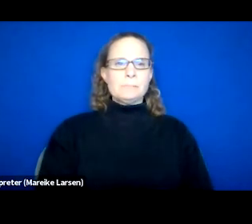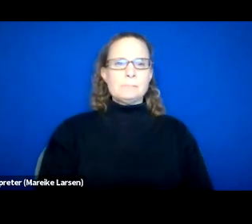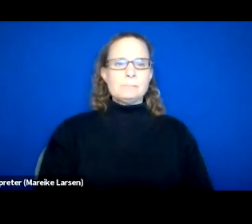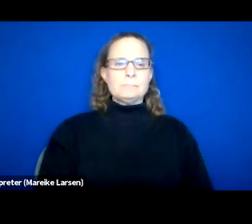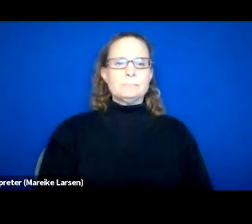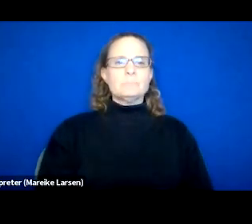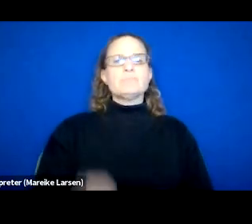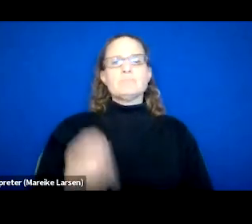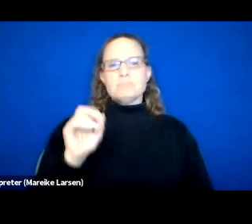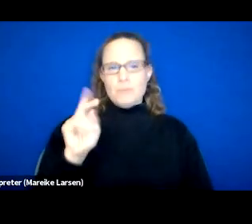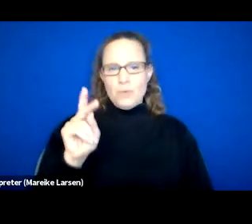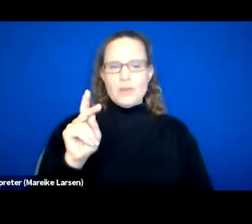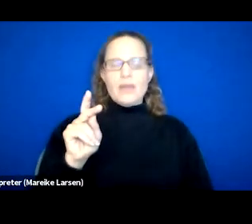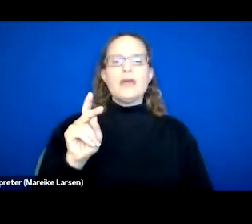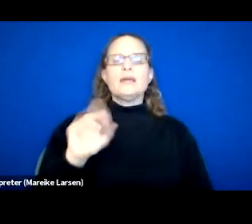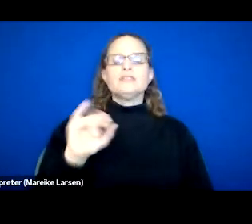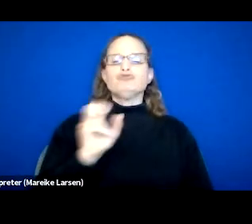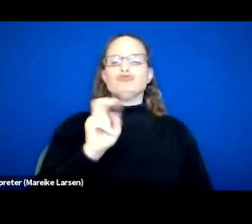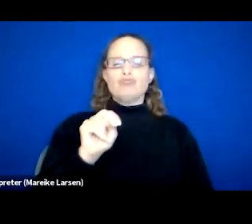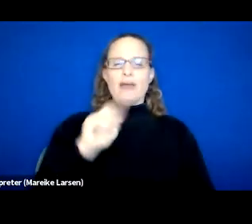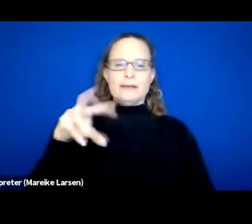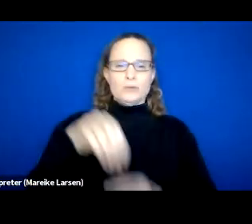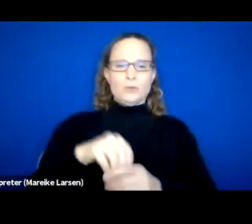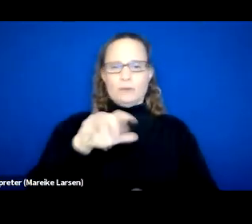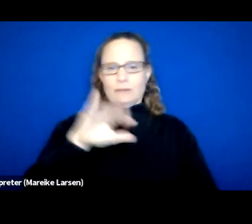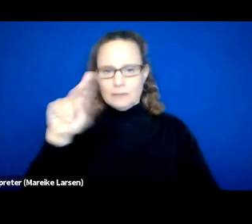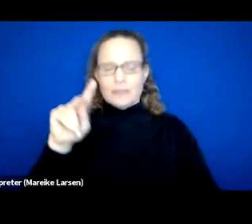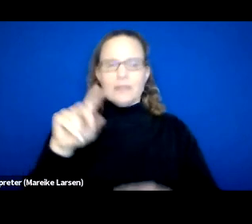Okay, so Jen has included a link to the mentee.com